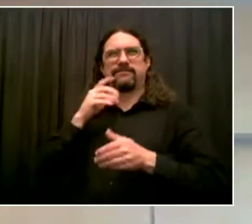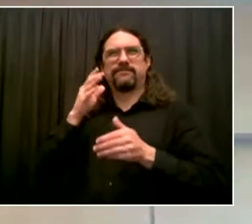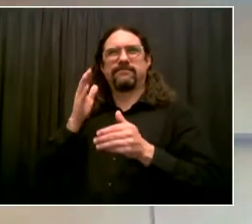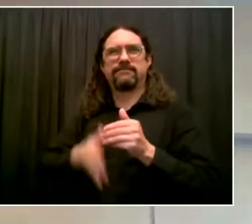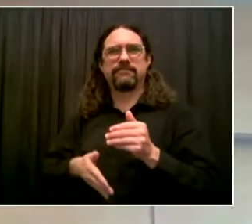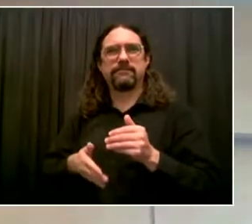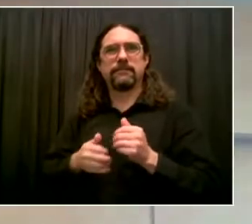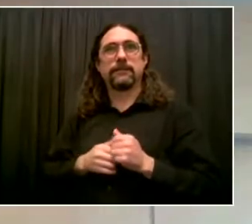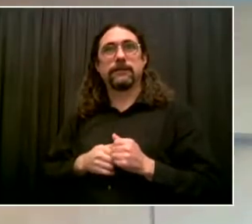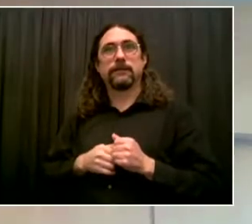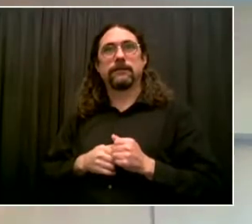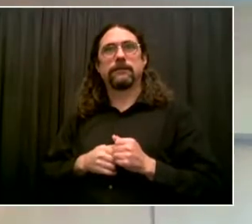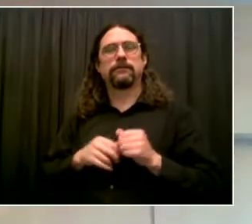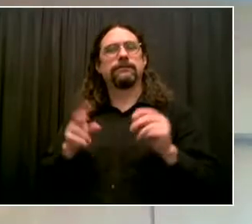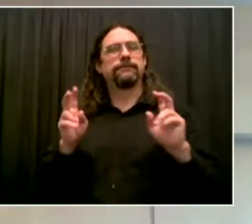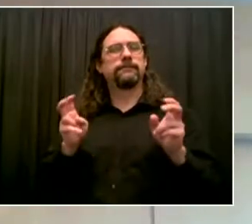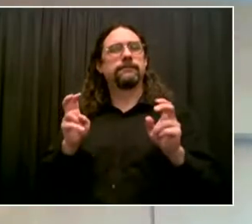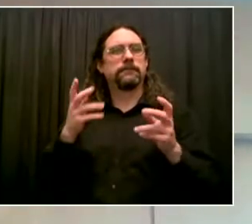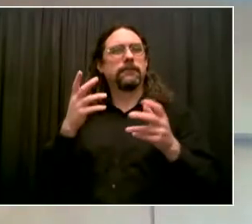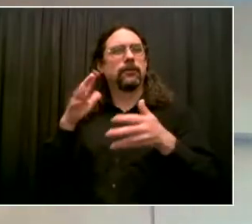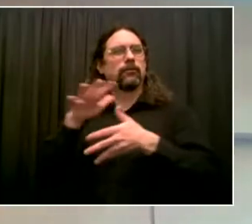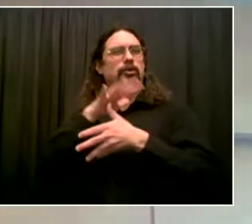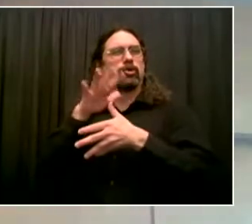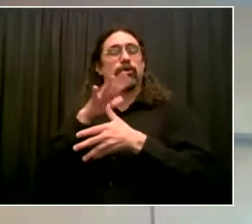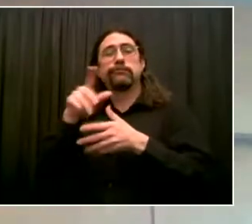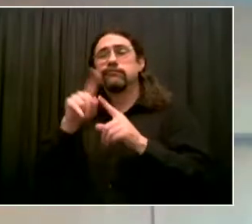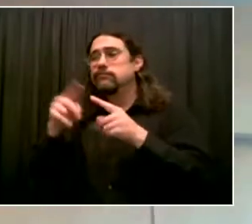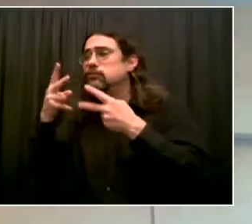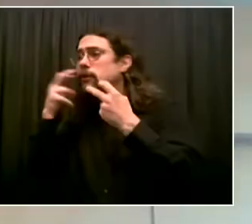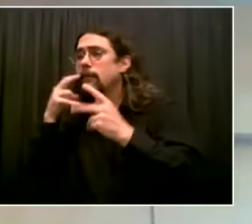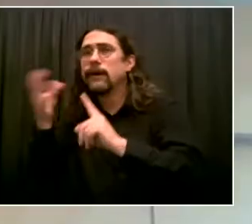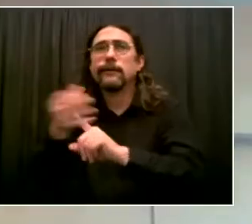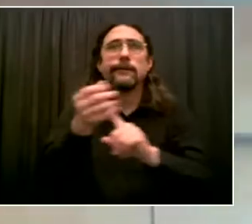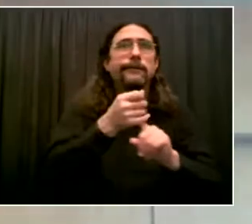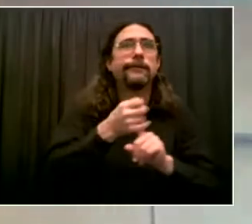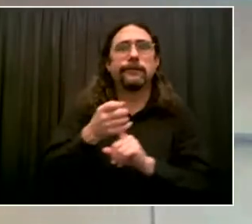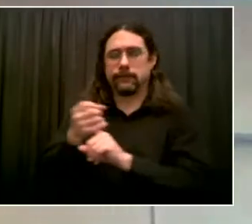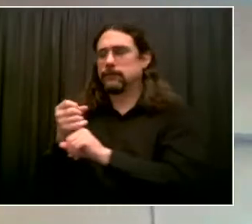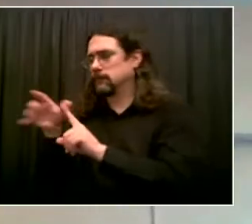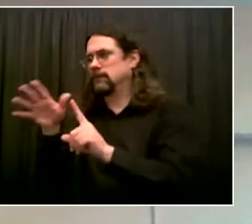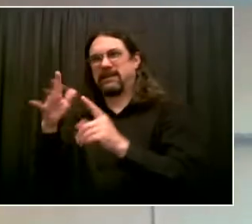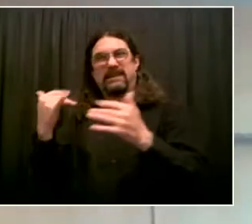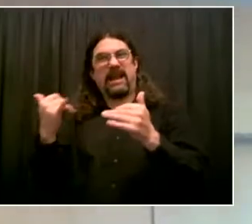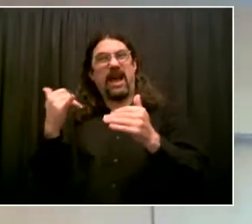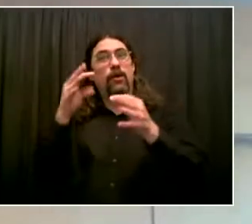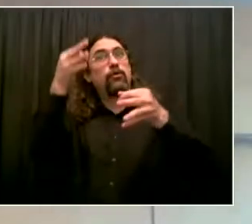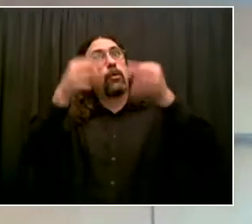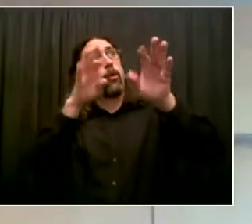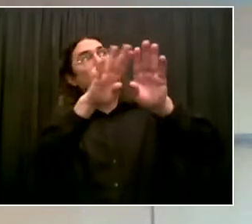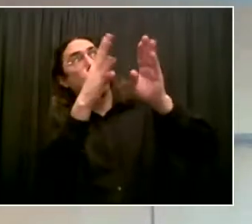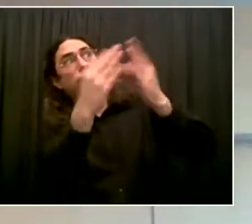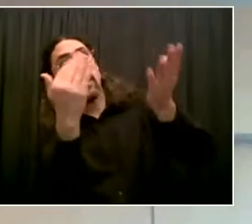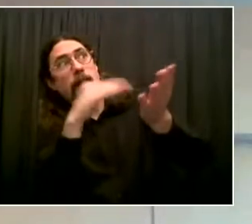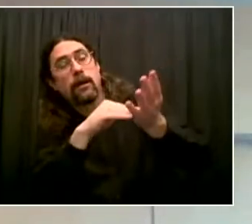IT ENDED IN A CONVICTION AND I THINK THAT OUR CITY IS BETTER FOR HAVING THAT CASE BEING